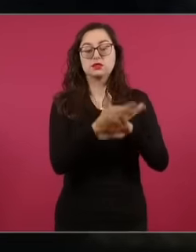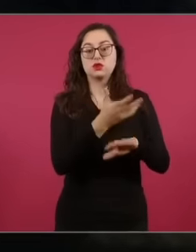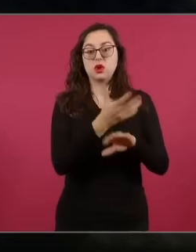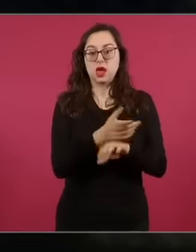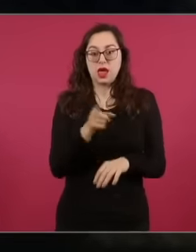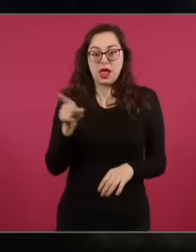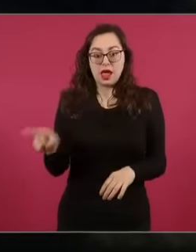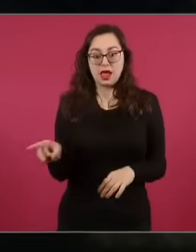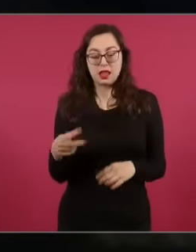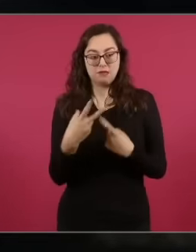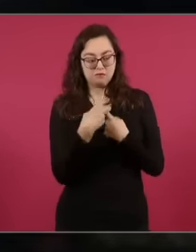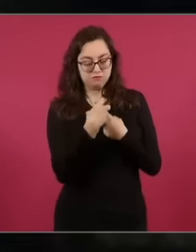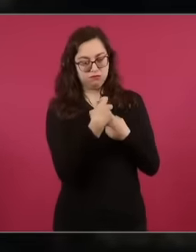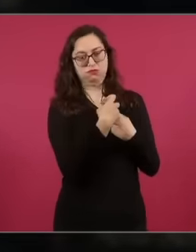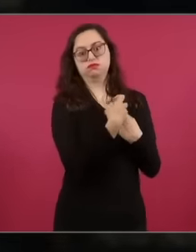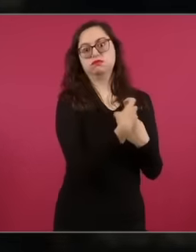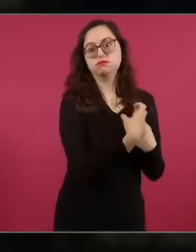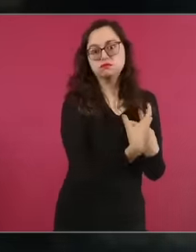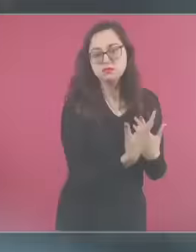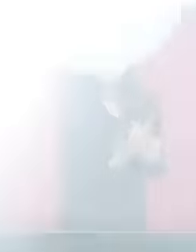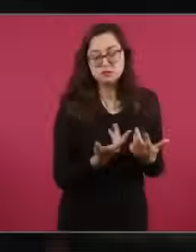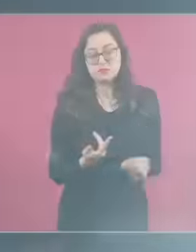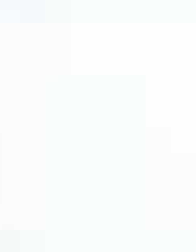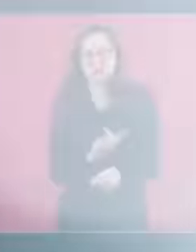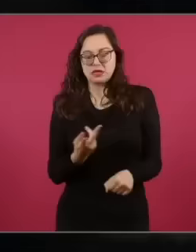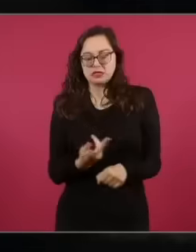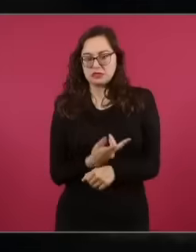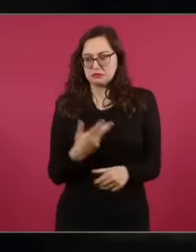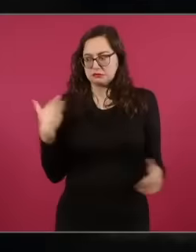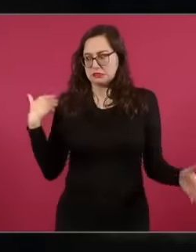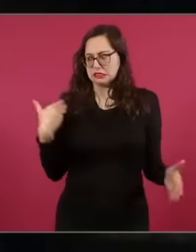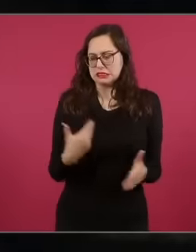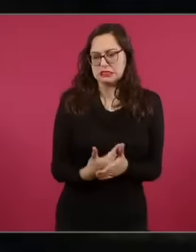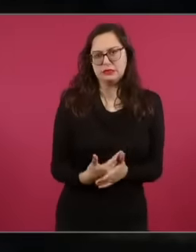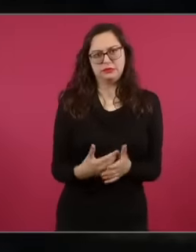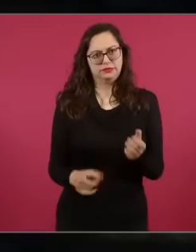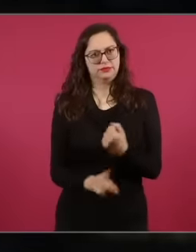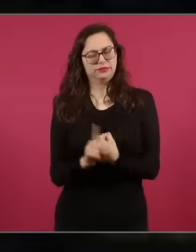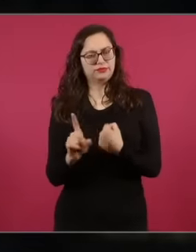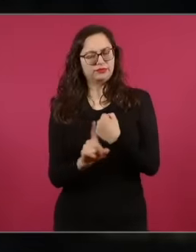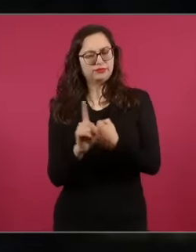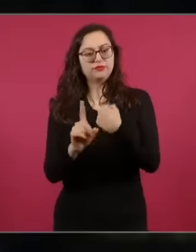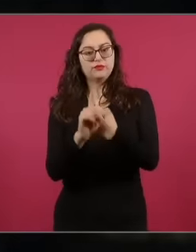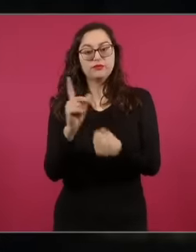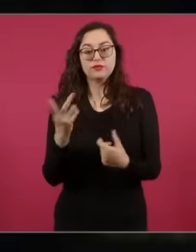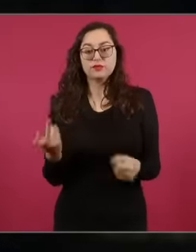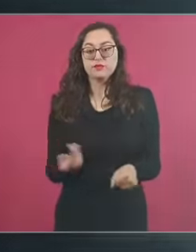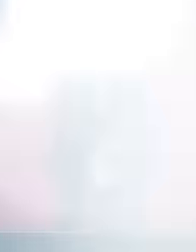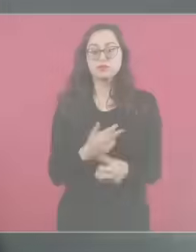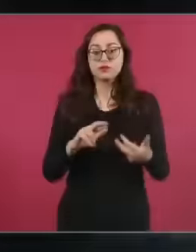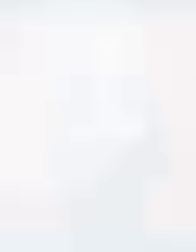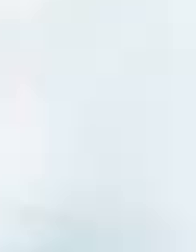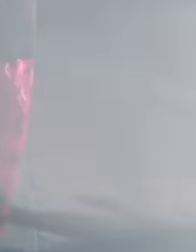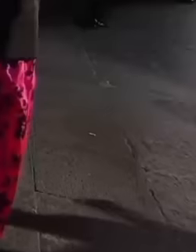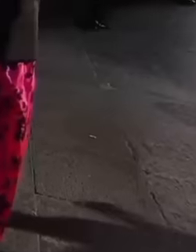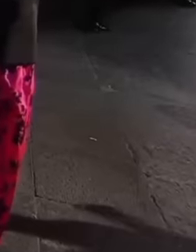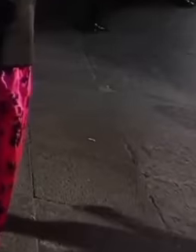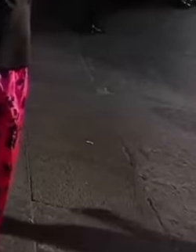own will, ask you, President, about this bilateral relationship, about these tensions